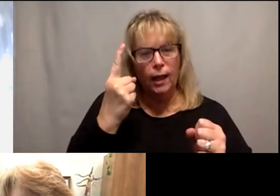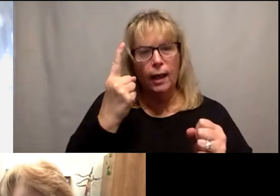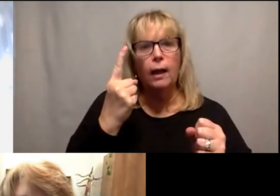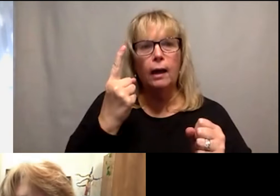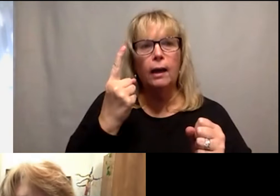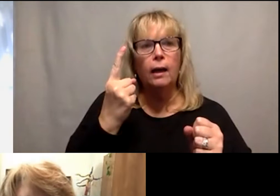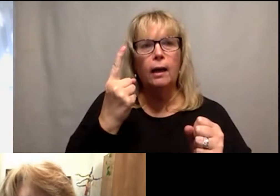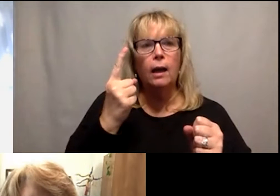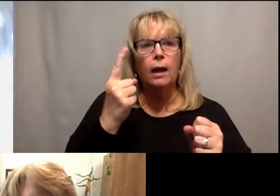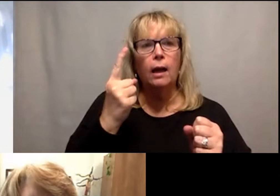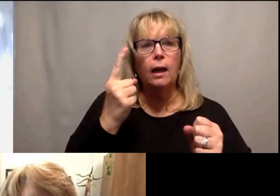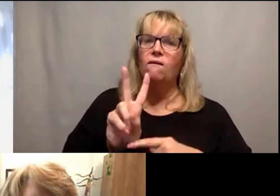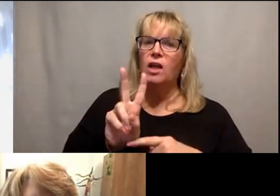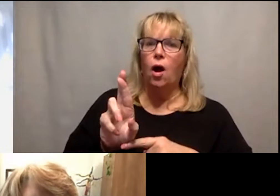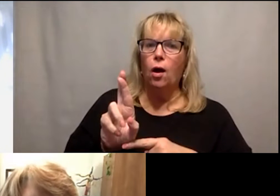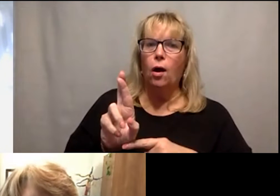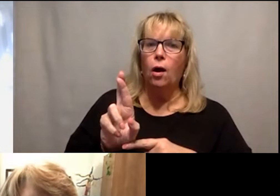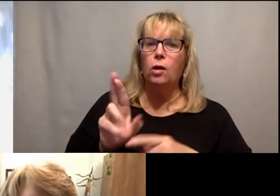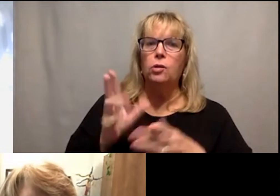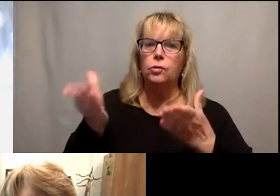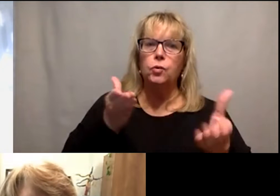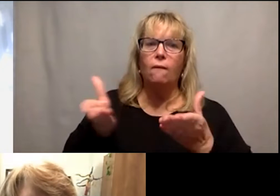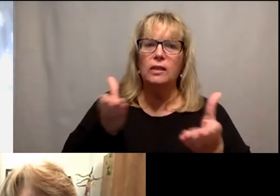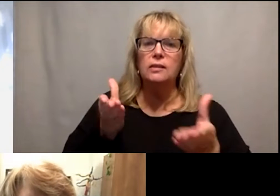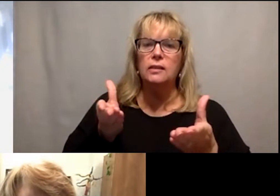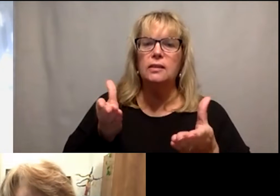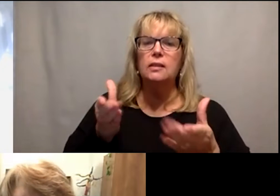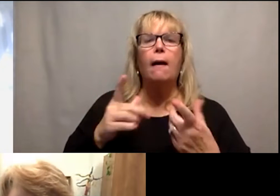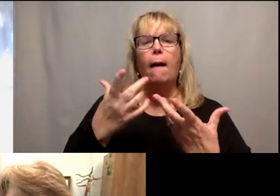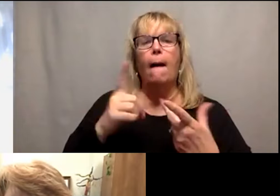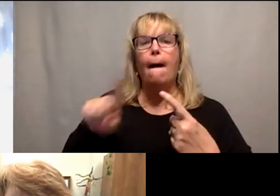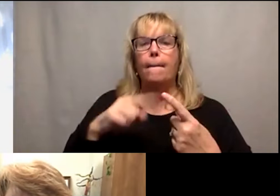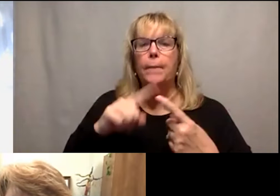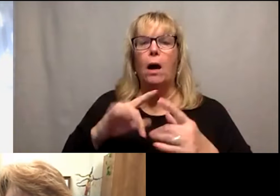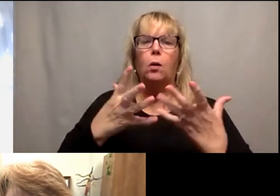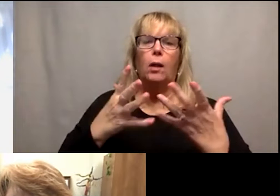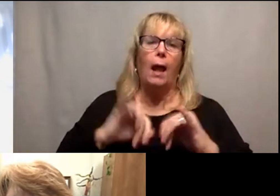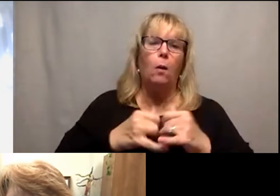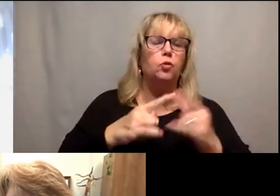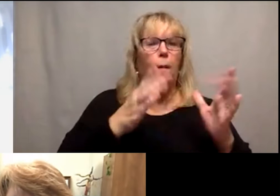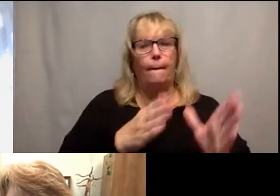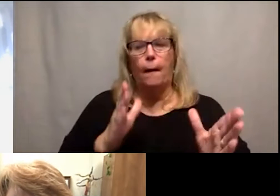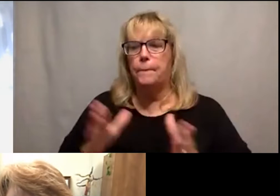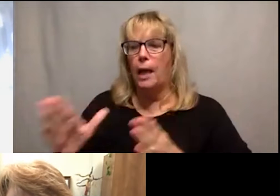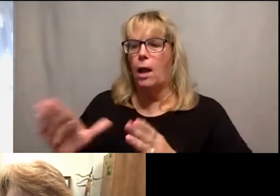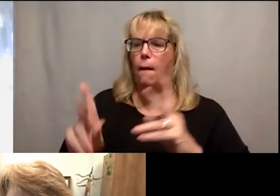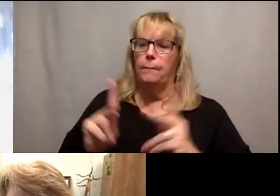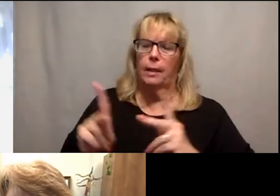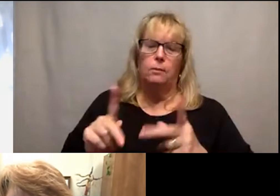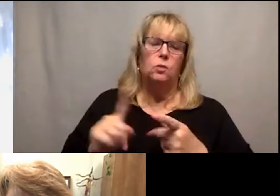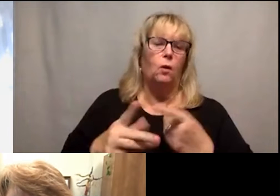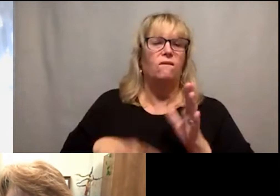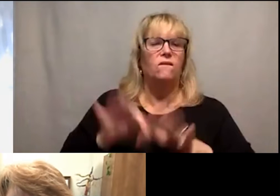Voc rehab services are about preparing people and helping people find jobs people of all ages